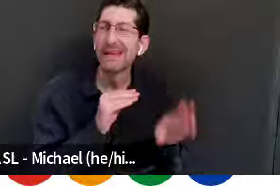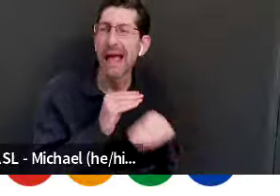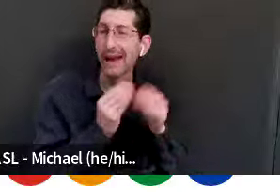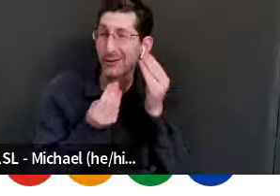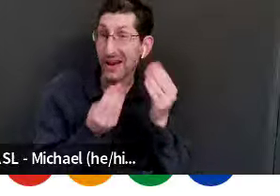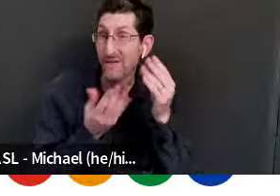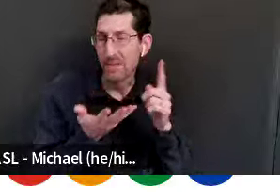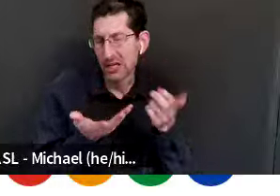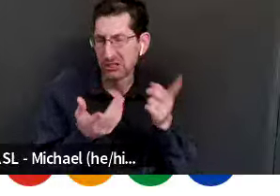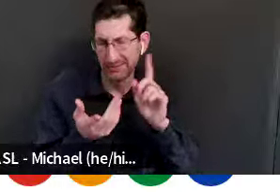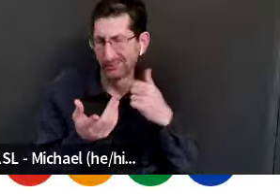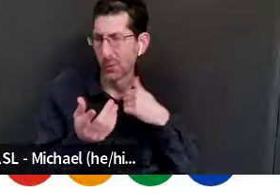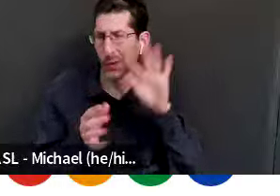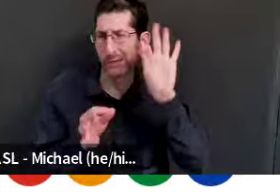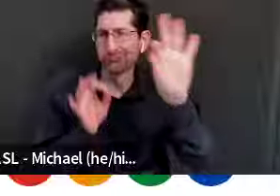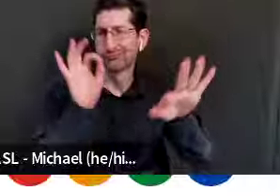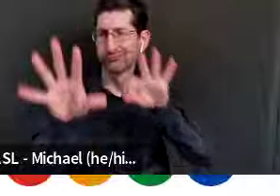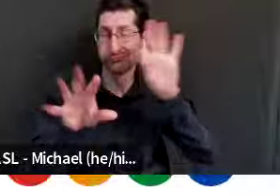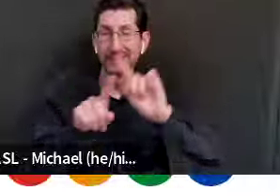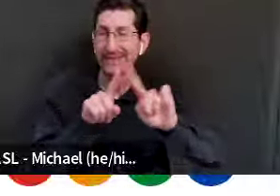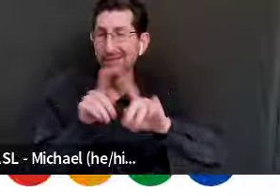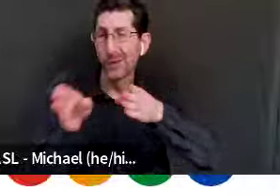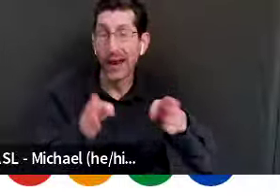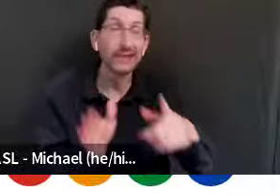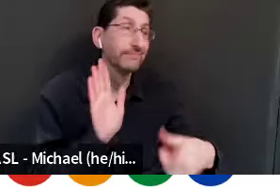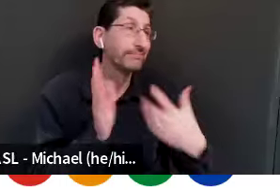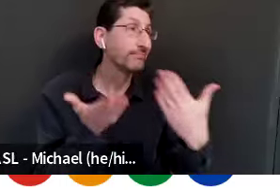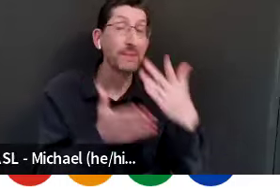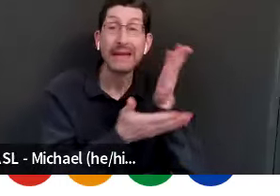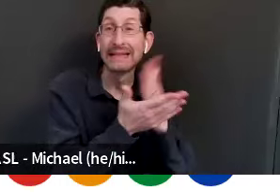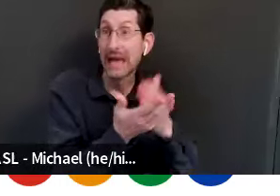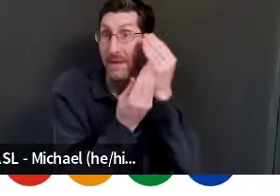IN WHATEVER FORM. IT WILL TARGET PERHAPS USERS WHO